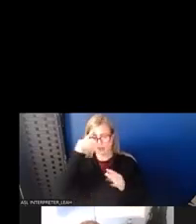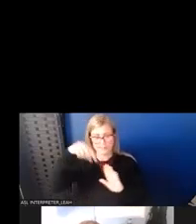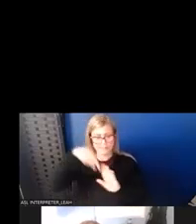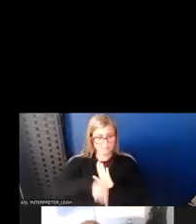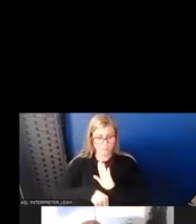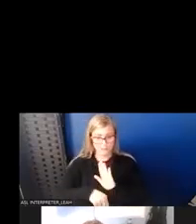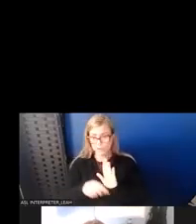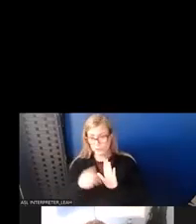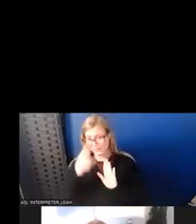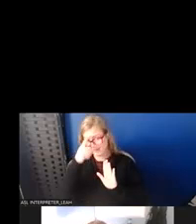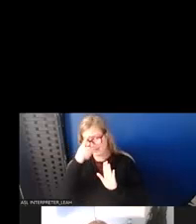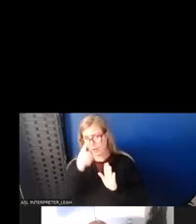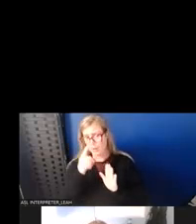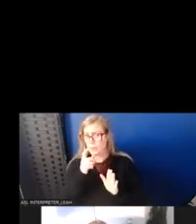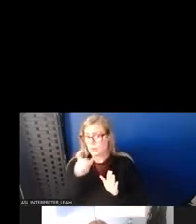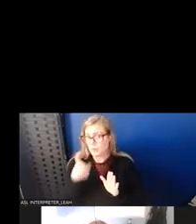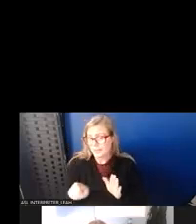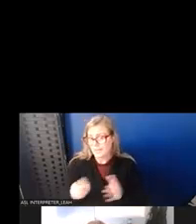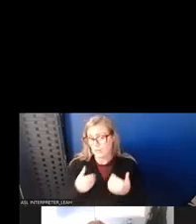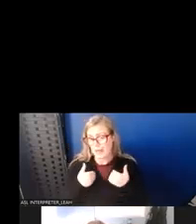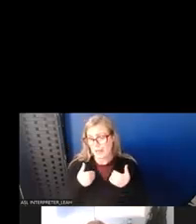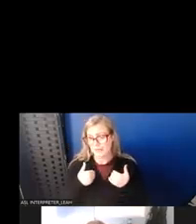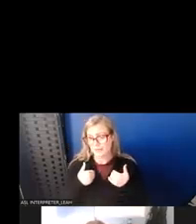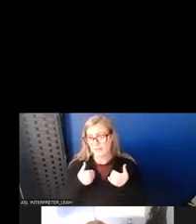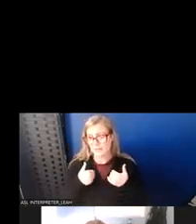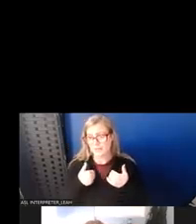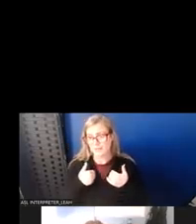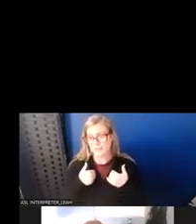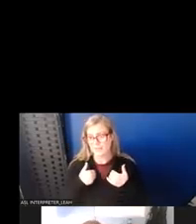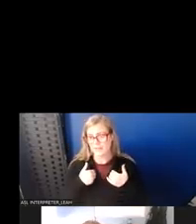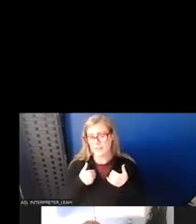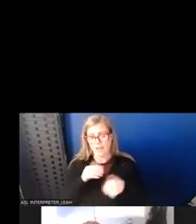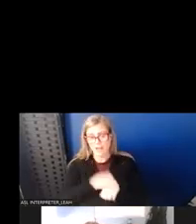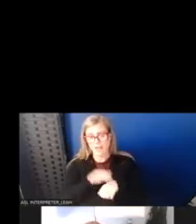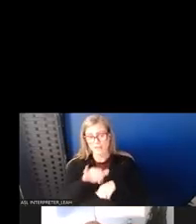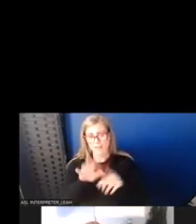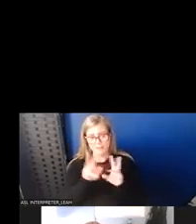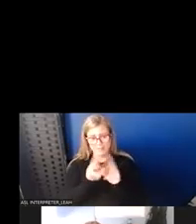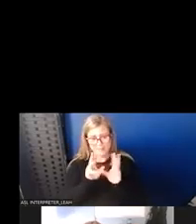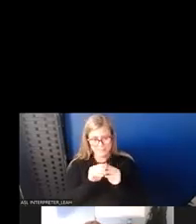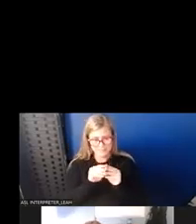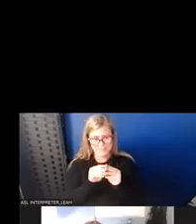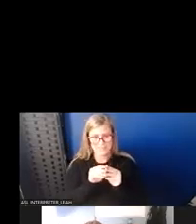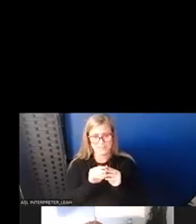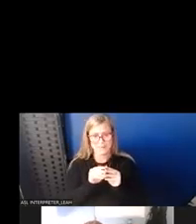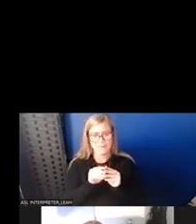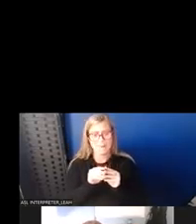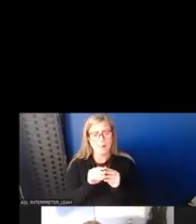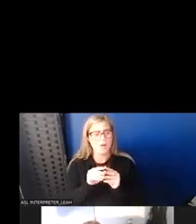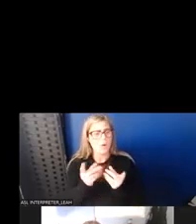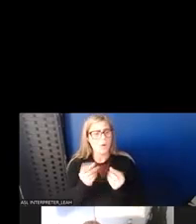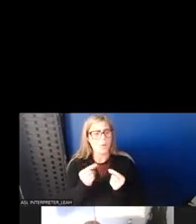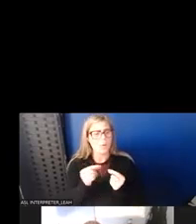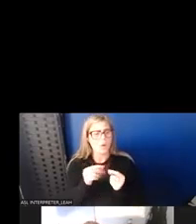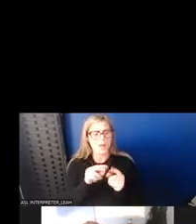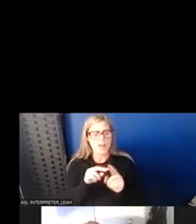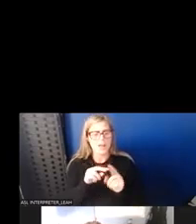we need to have on this meeting and on what aspects of this team and this meeting.